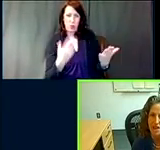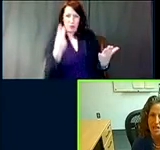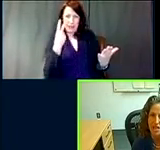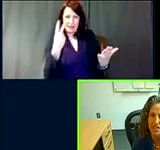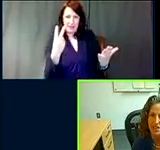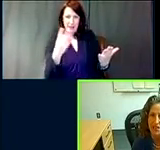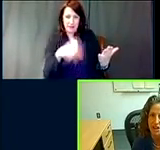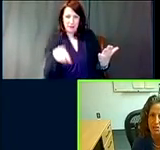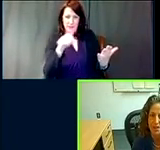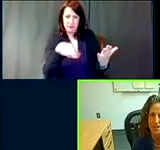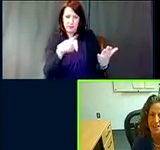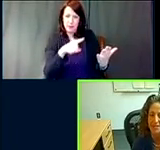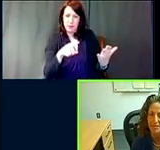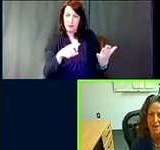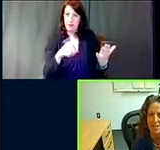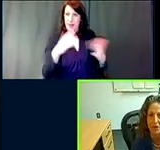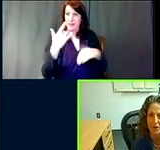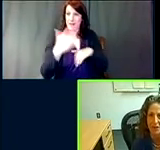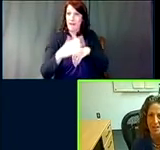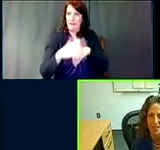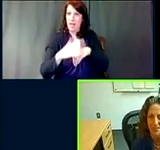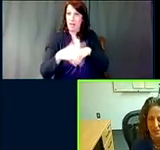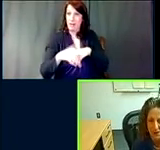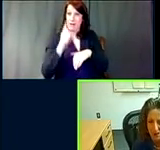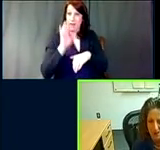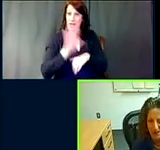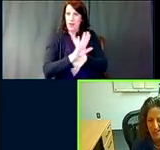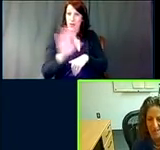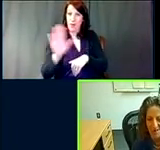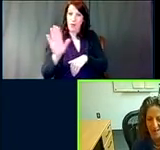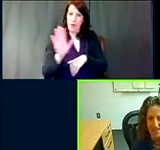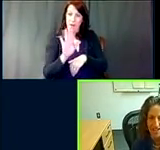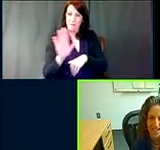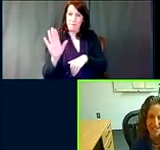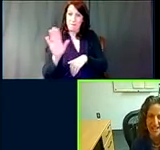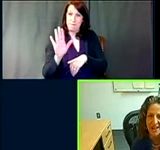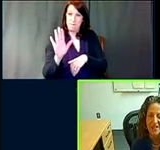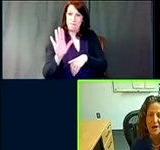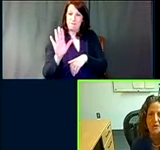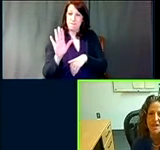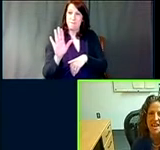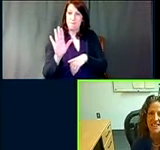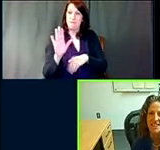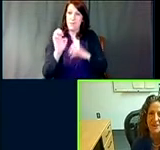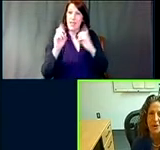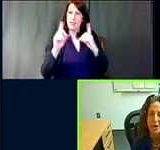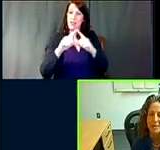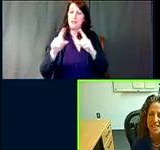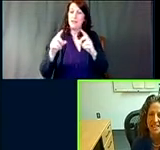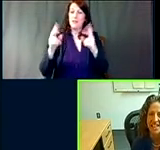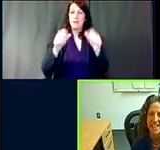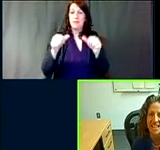THAT IS WHAT YOU SEE HERE MONOGRAPHED, AVAILABLE FOR YOUR